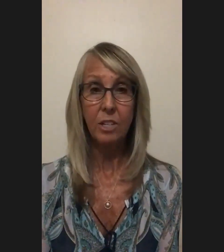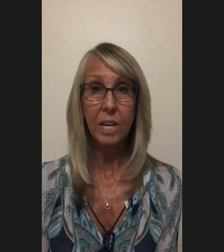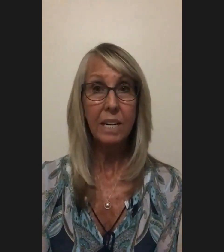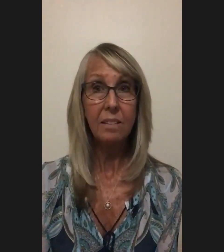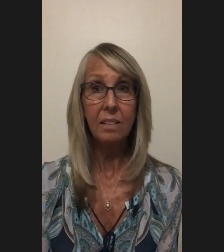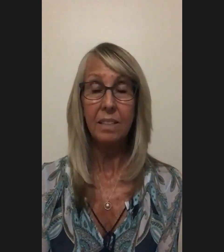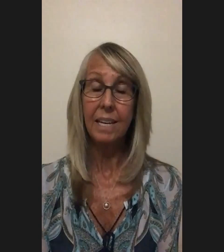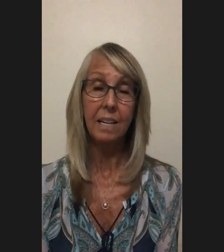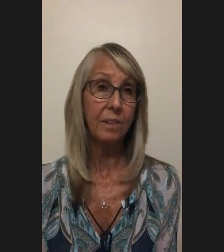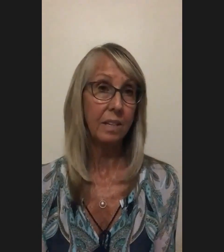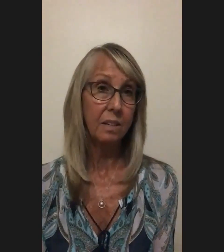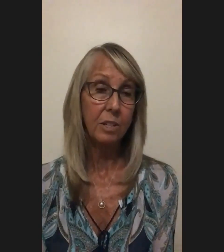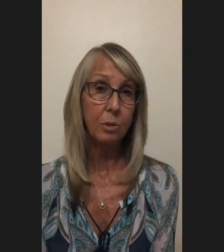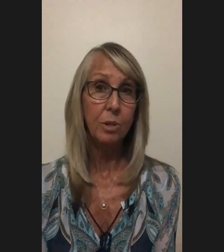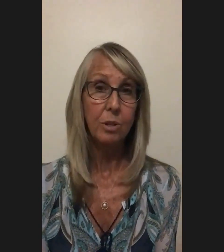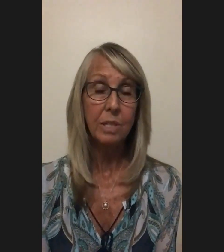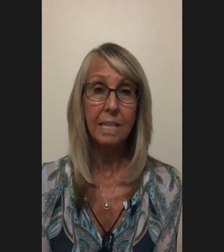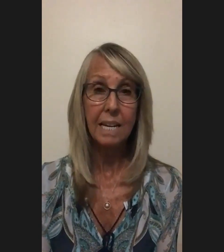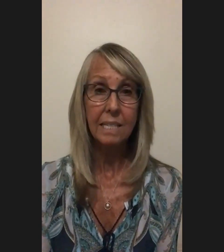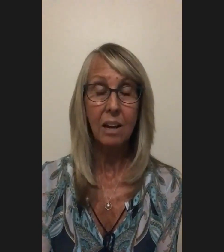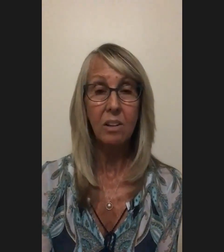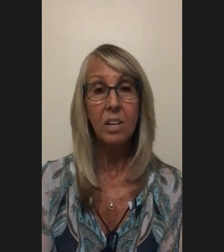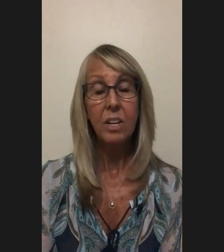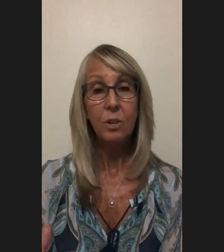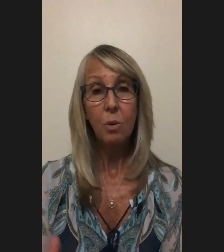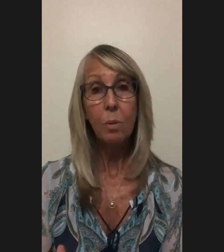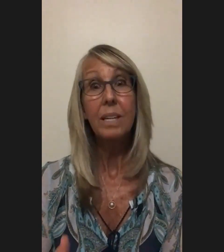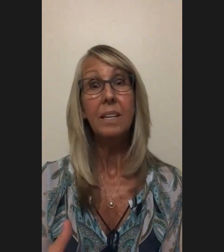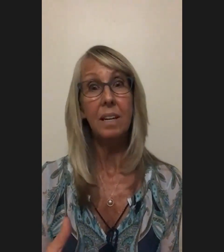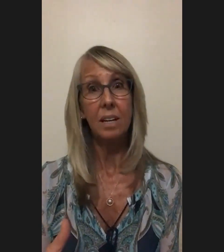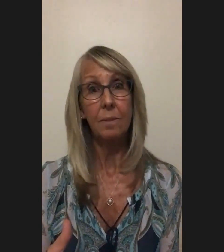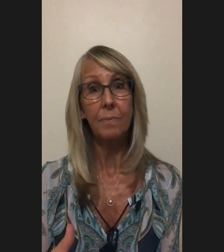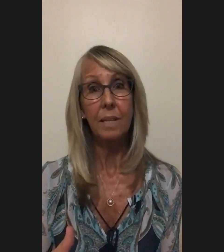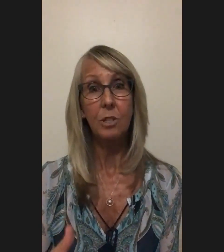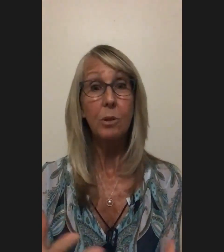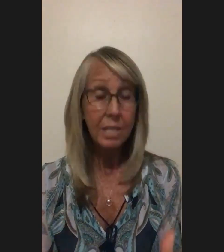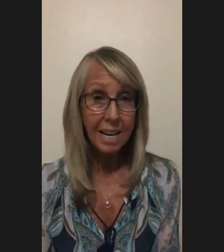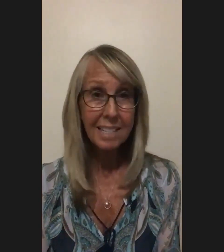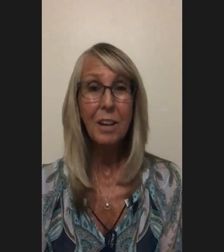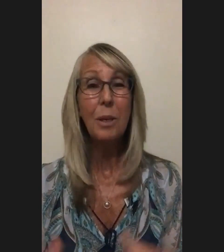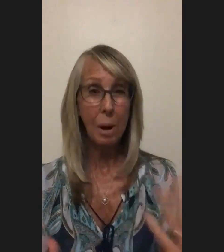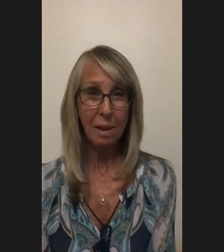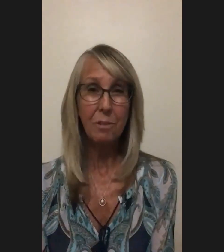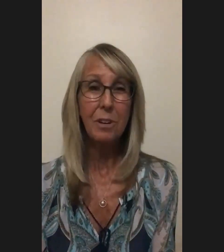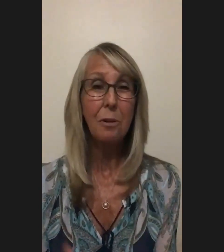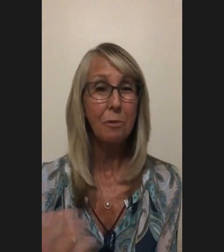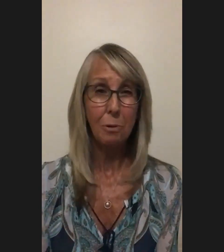training and again if the individual who uses ASL, normally is using ASL they probably have a video